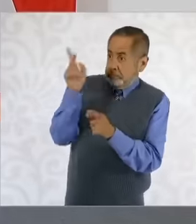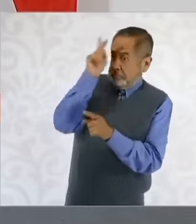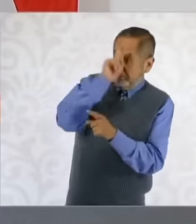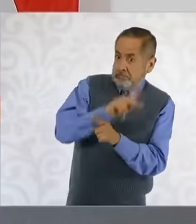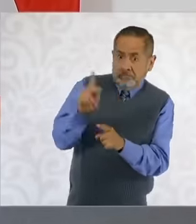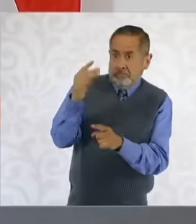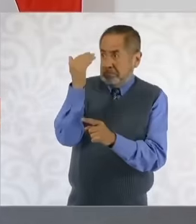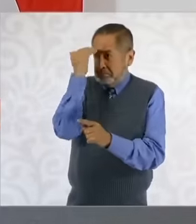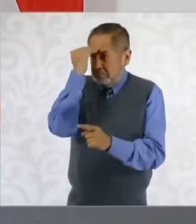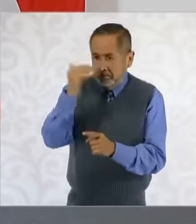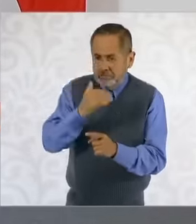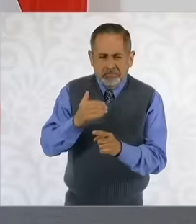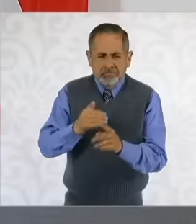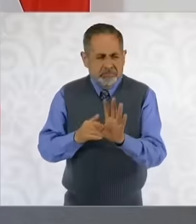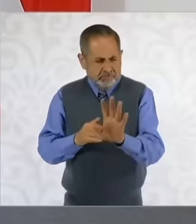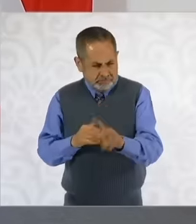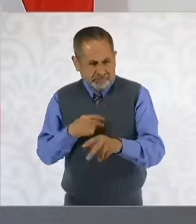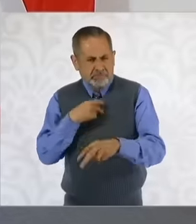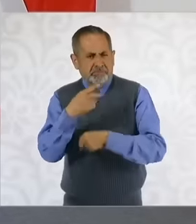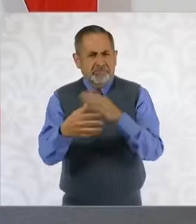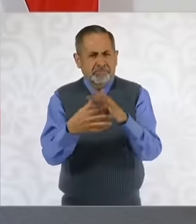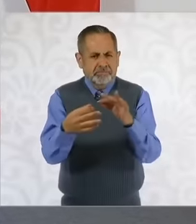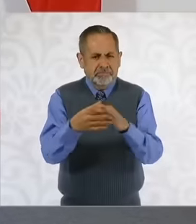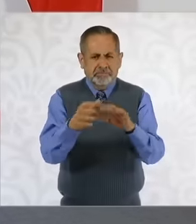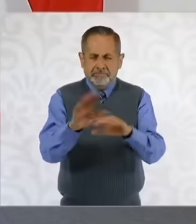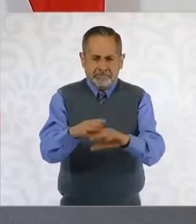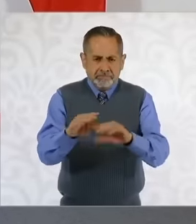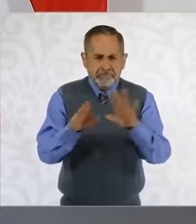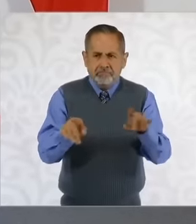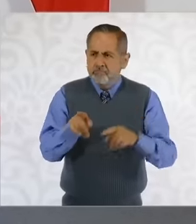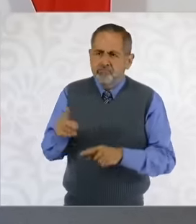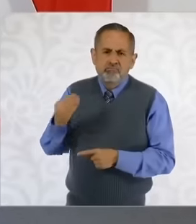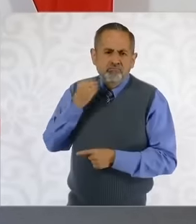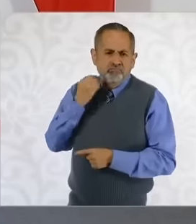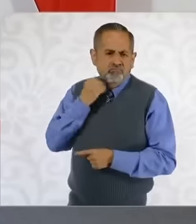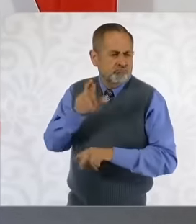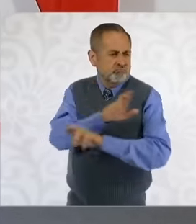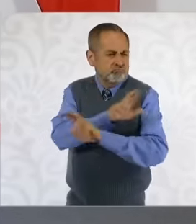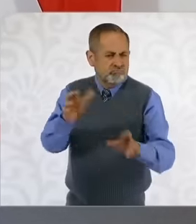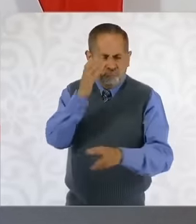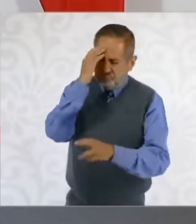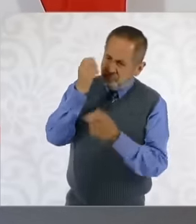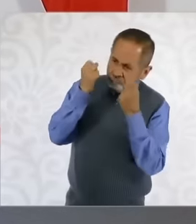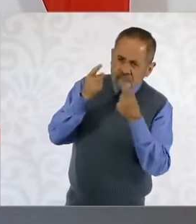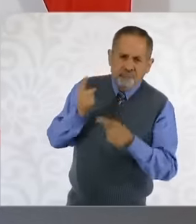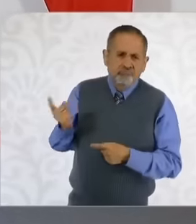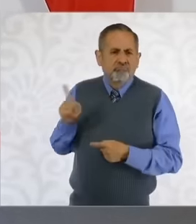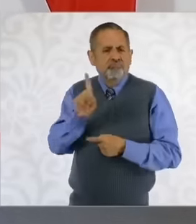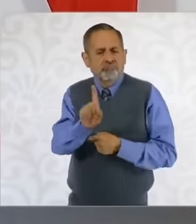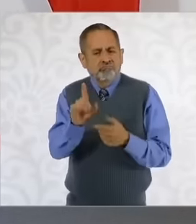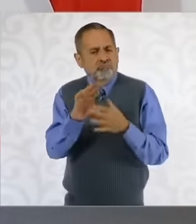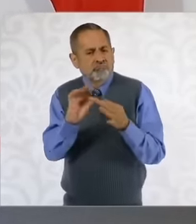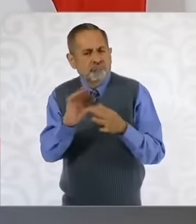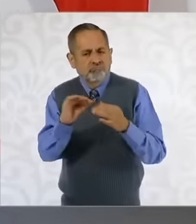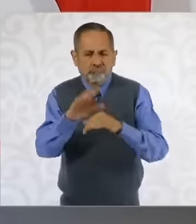terrible so that a recognized lawyer can explain to us everyone, forward